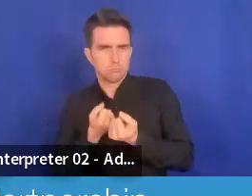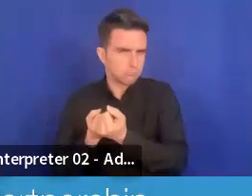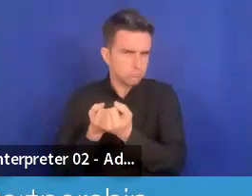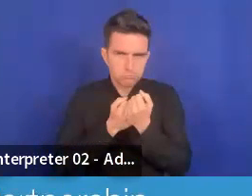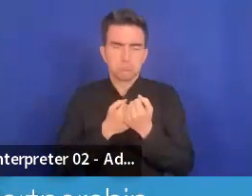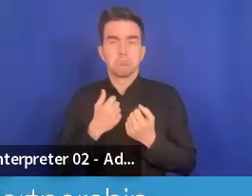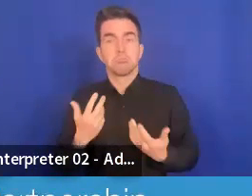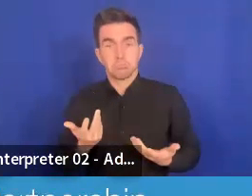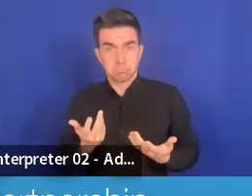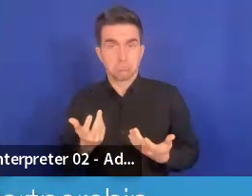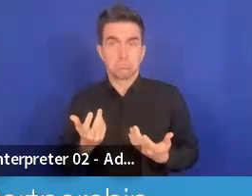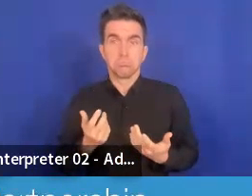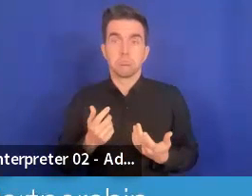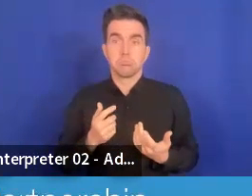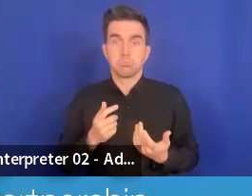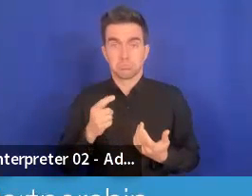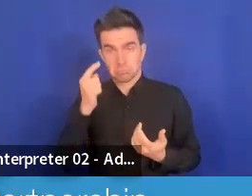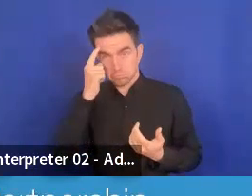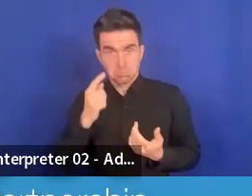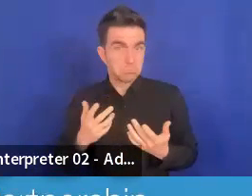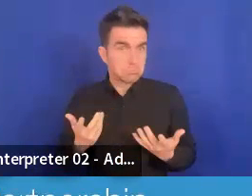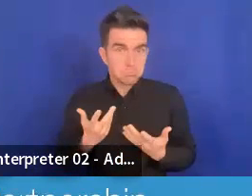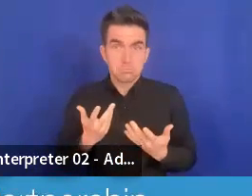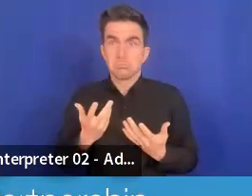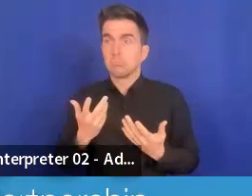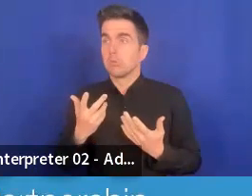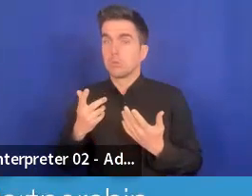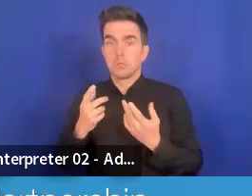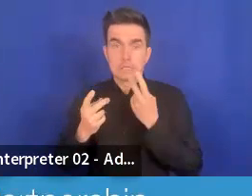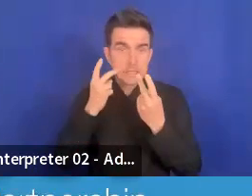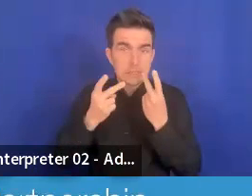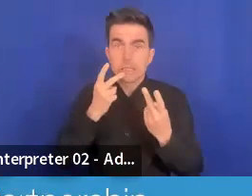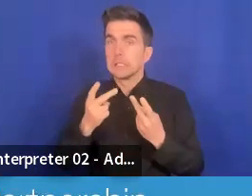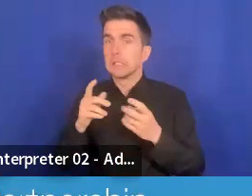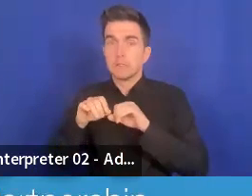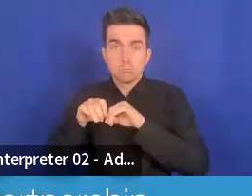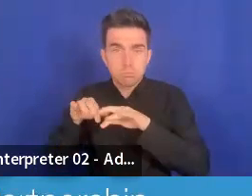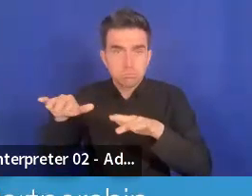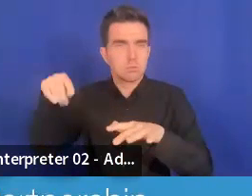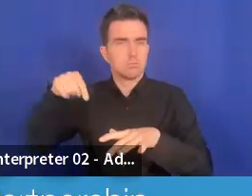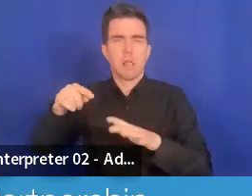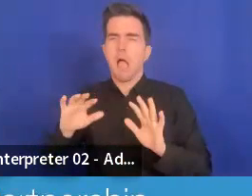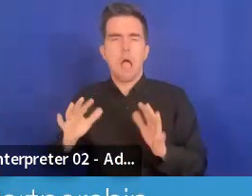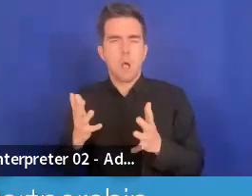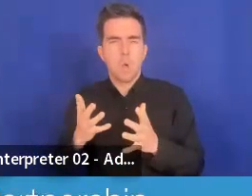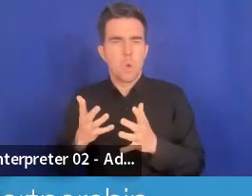level meeting political declaration may be sourcing the language from, because there is no existing agreed text.